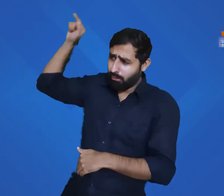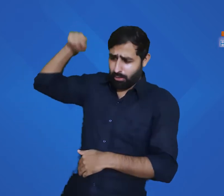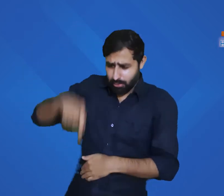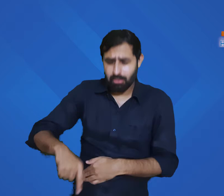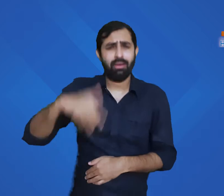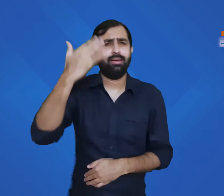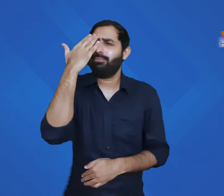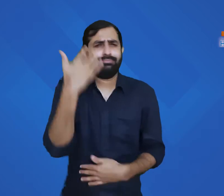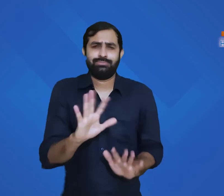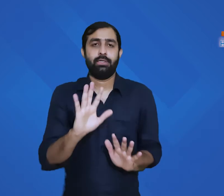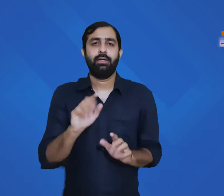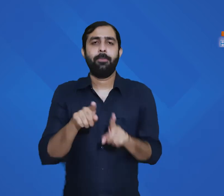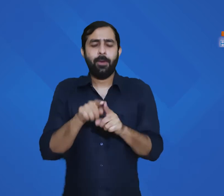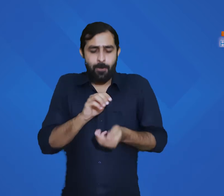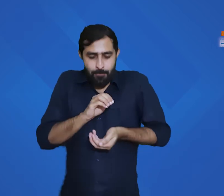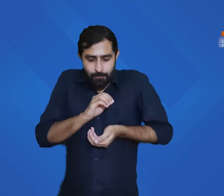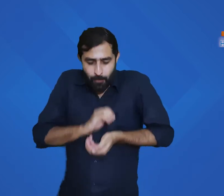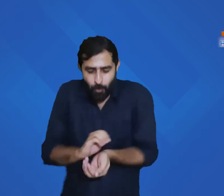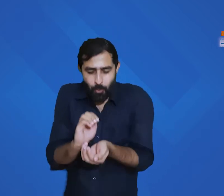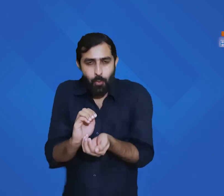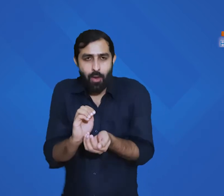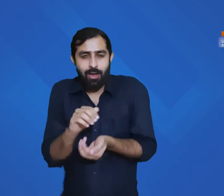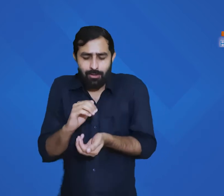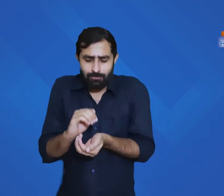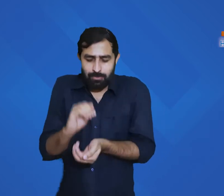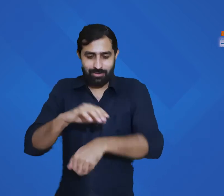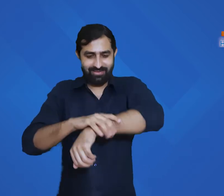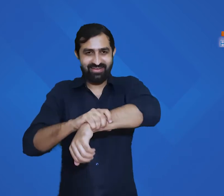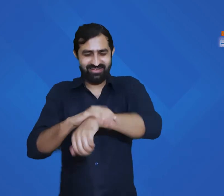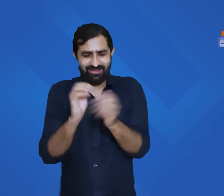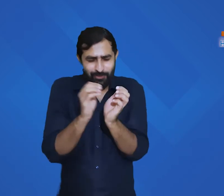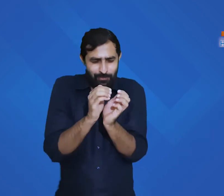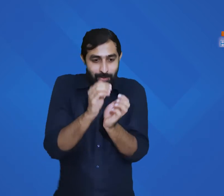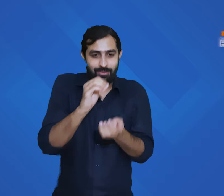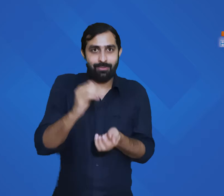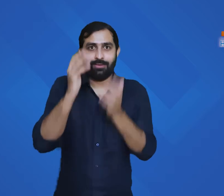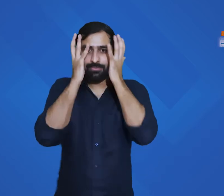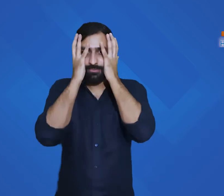Afterbirth a child grows gradually the growth is not only of the physical body,